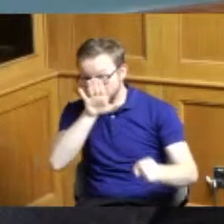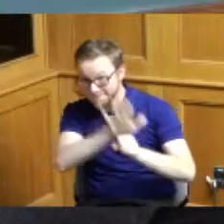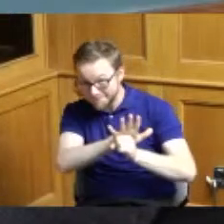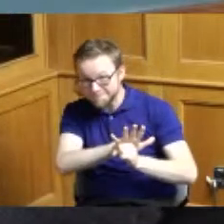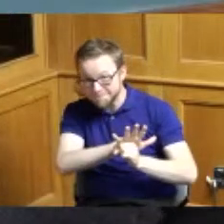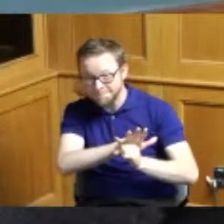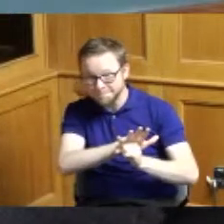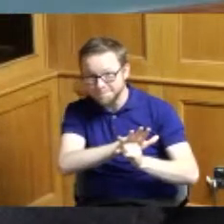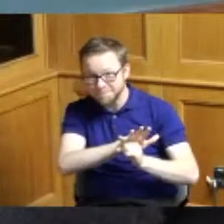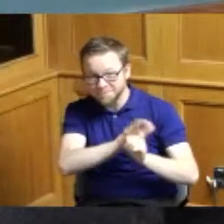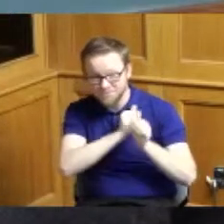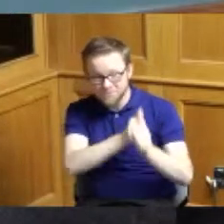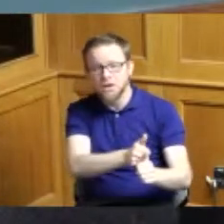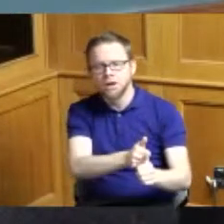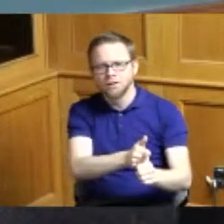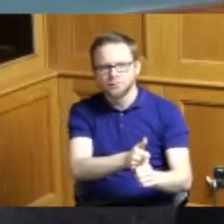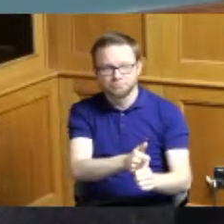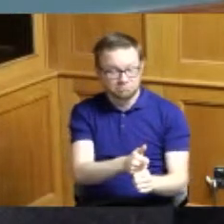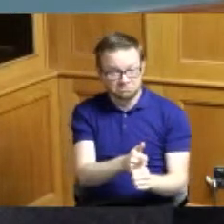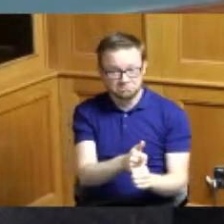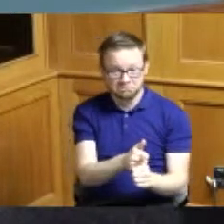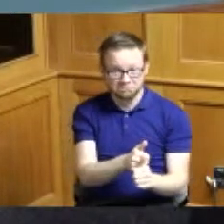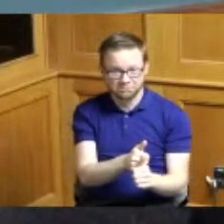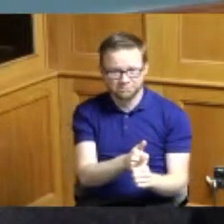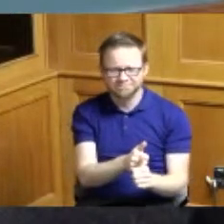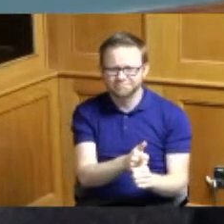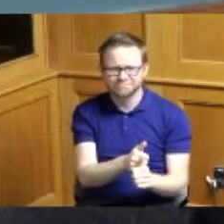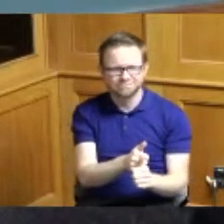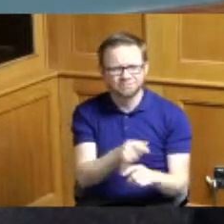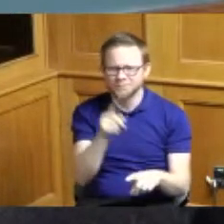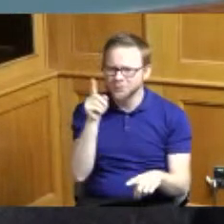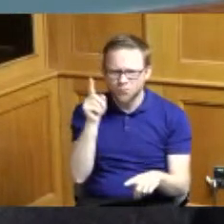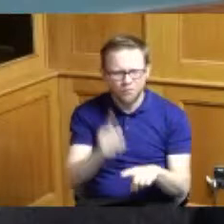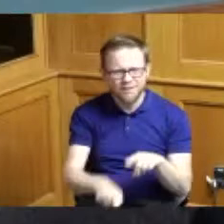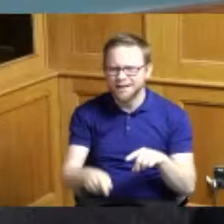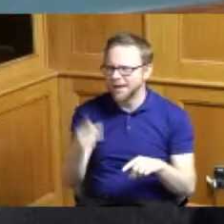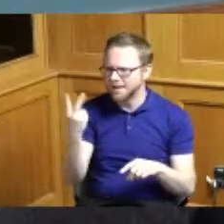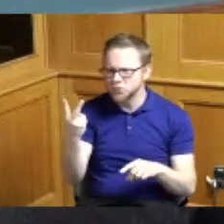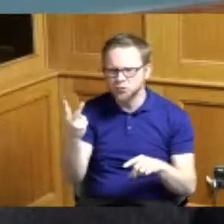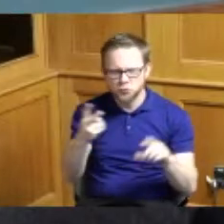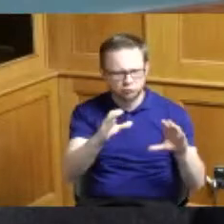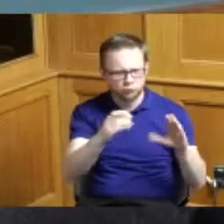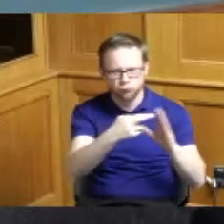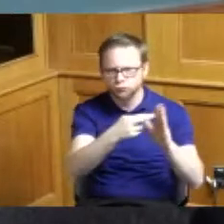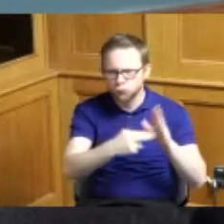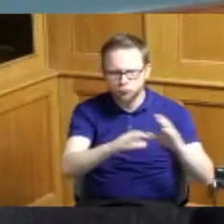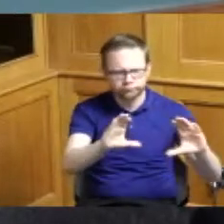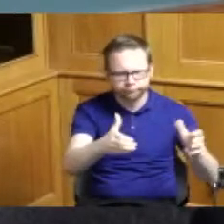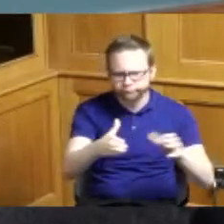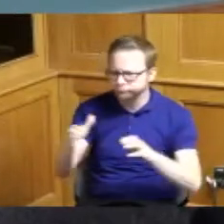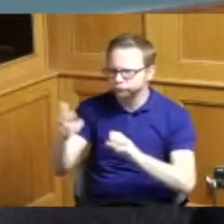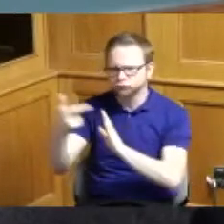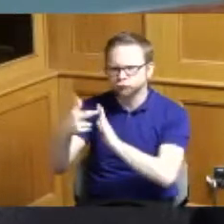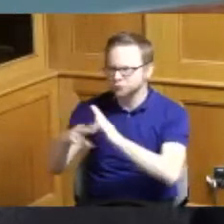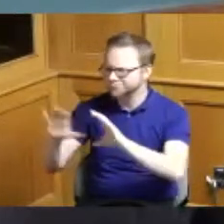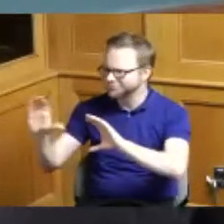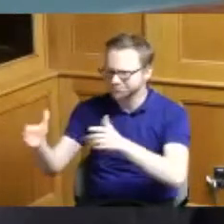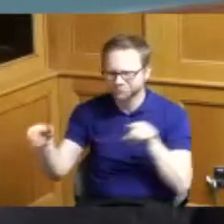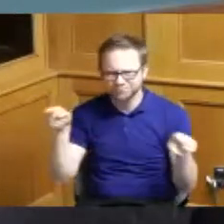i don't care who you are we can't have two sets of rules so I'm concerned about process when